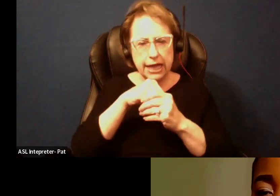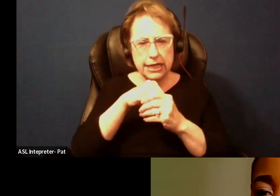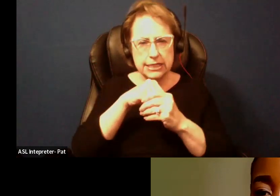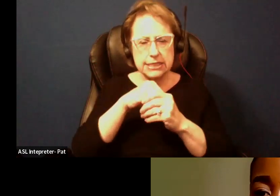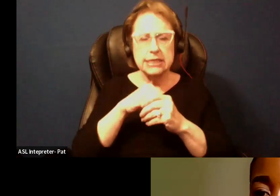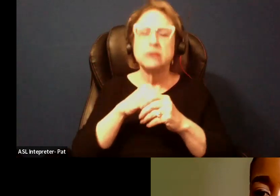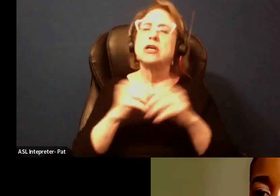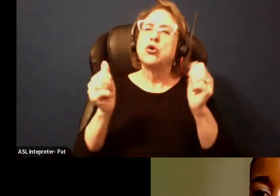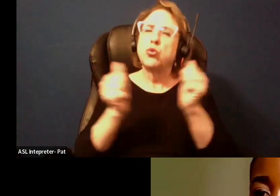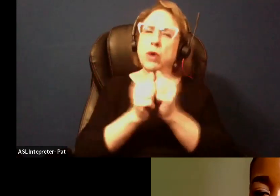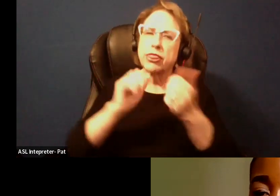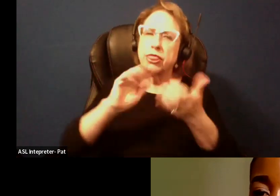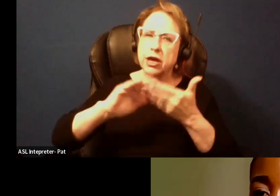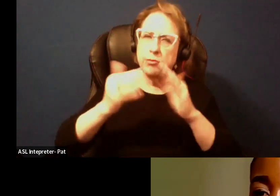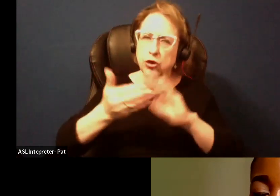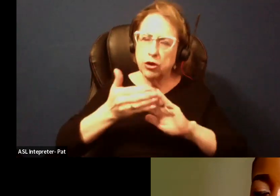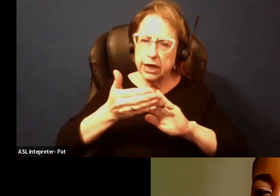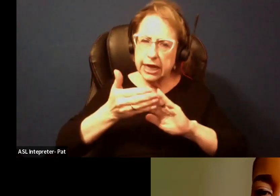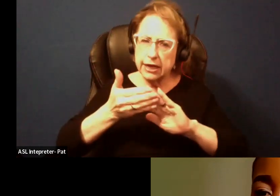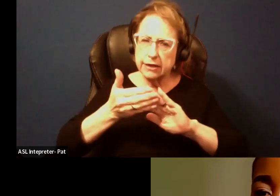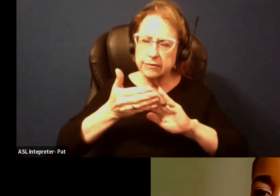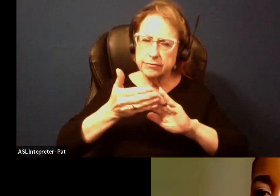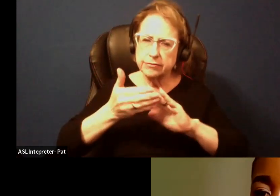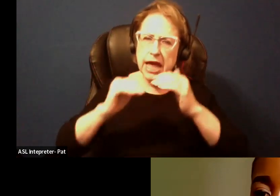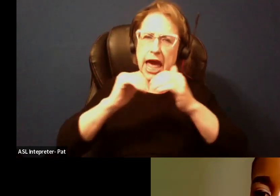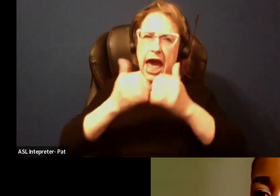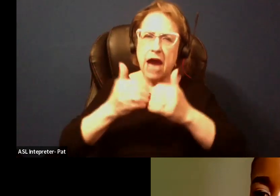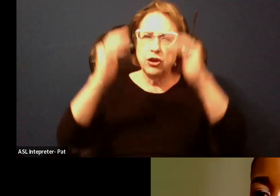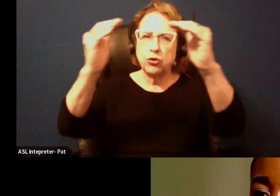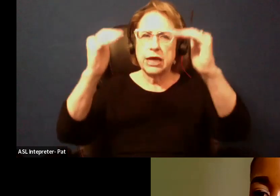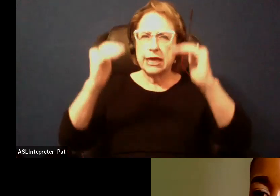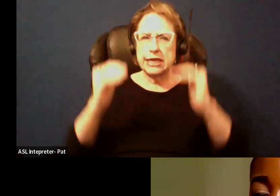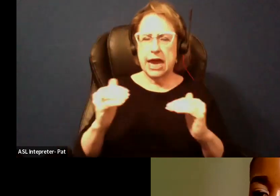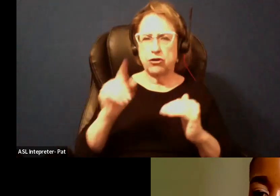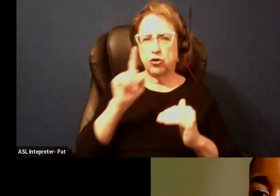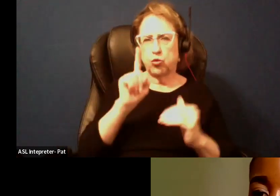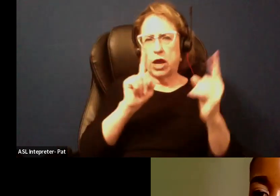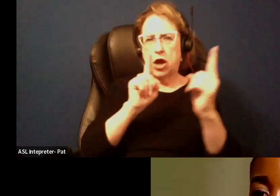How do you get down to that level of one on one? Is it? And how do you communicate that